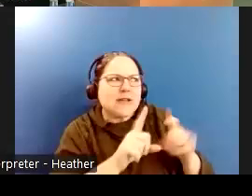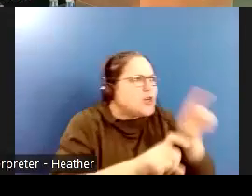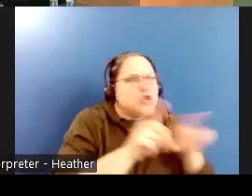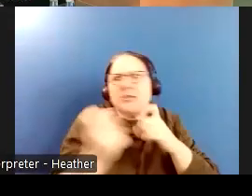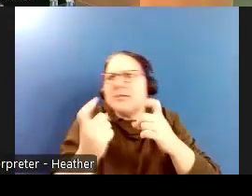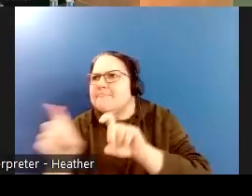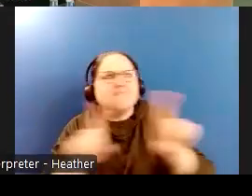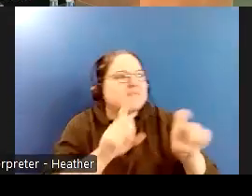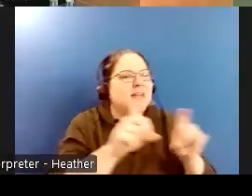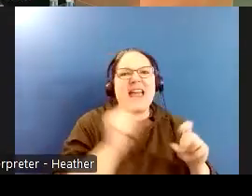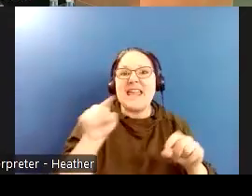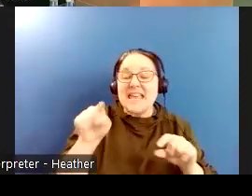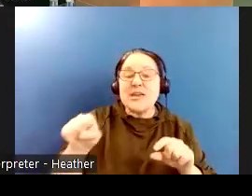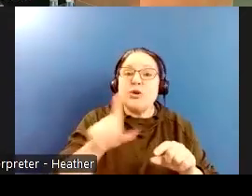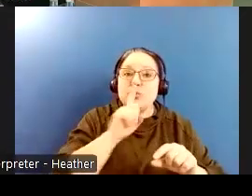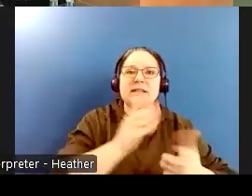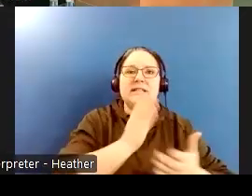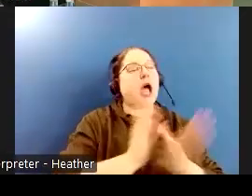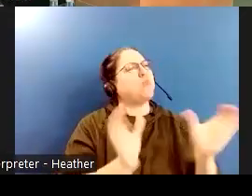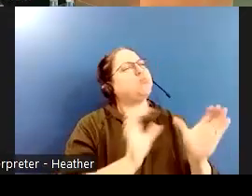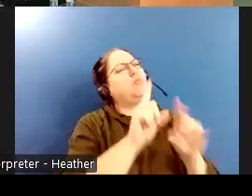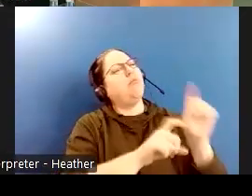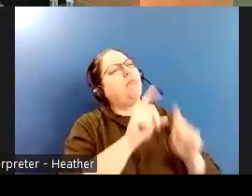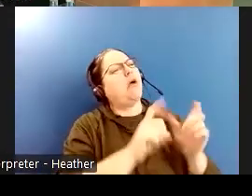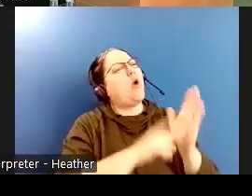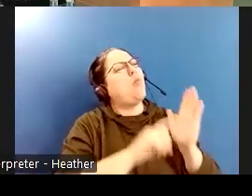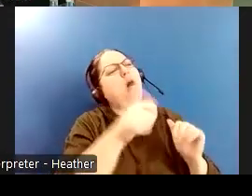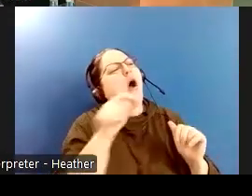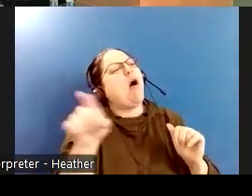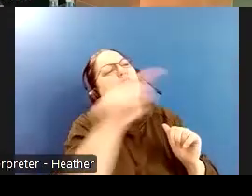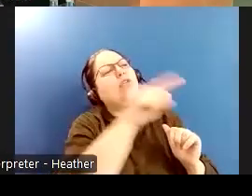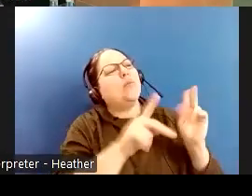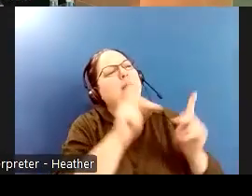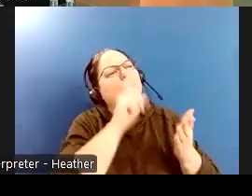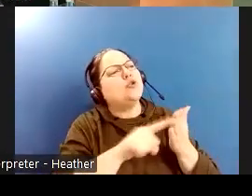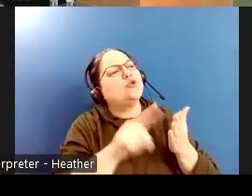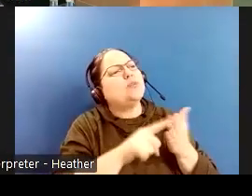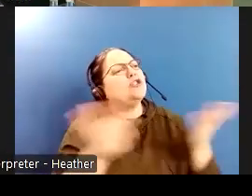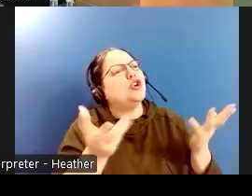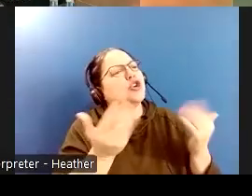question us on our our other fellows research and and everything so but I do thank him very much